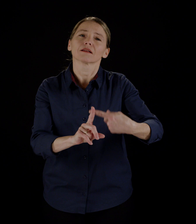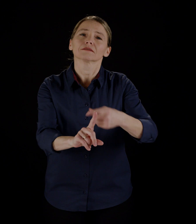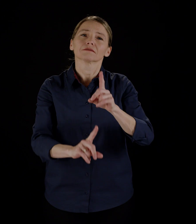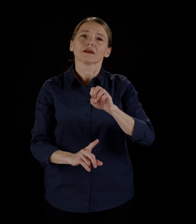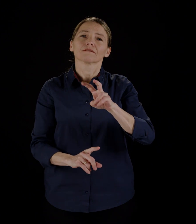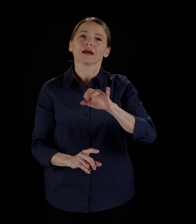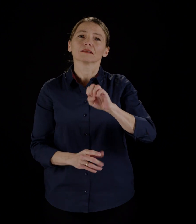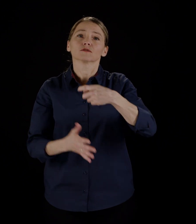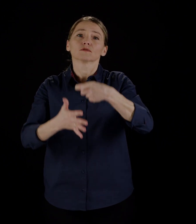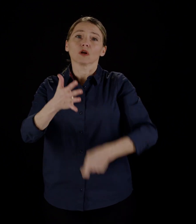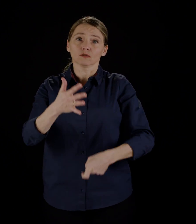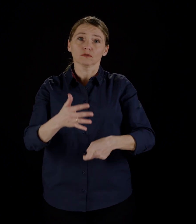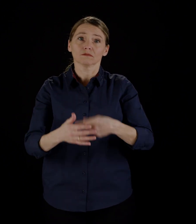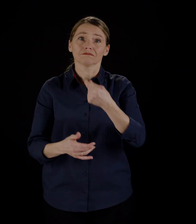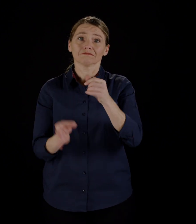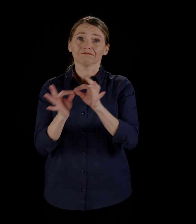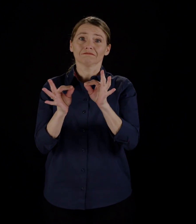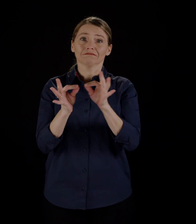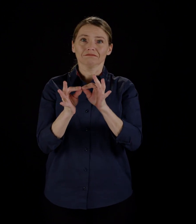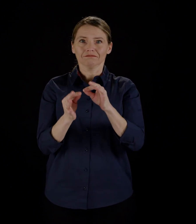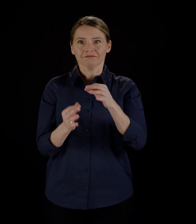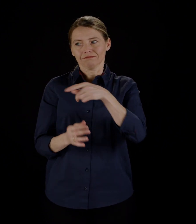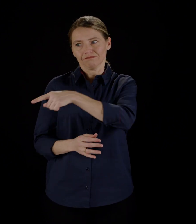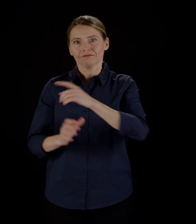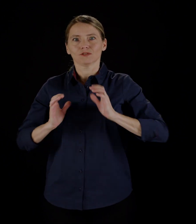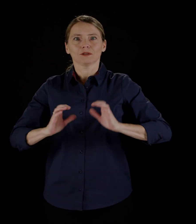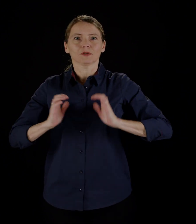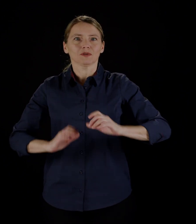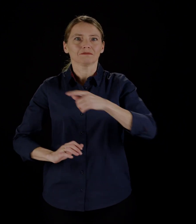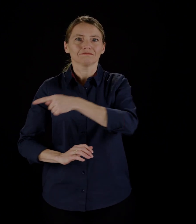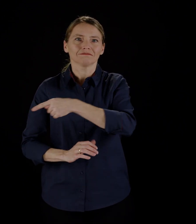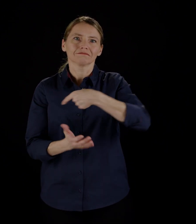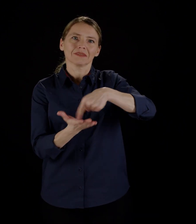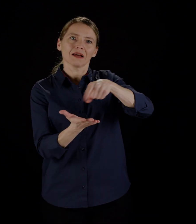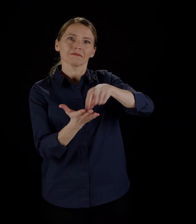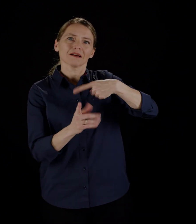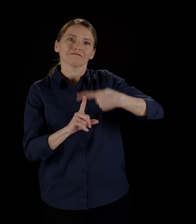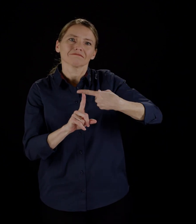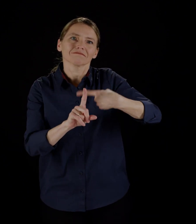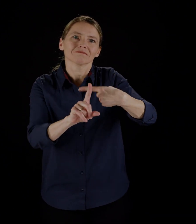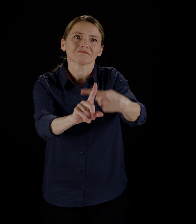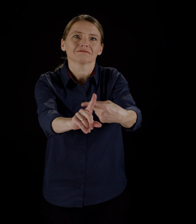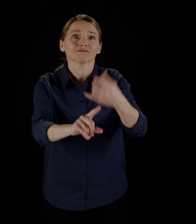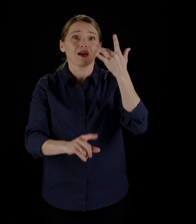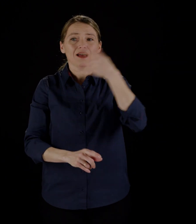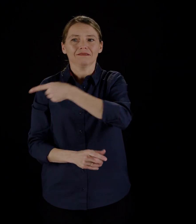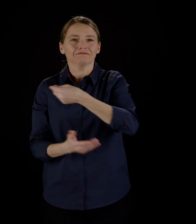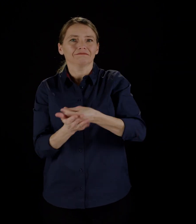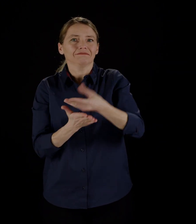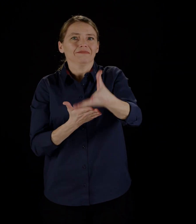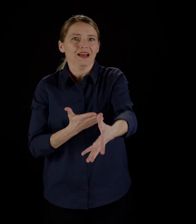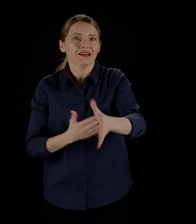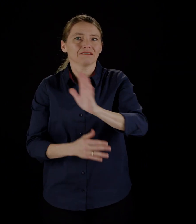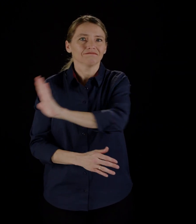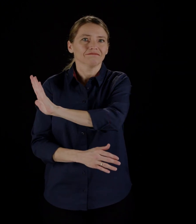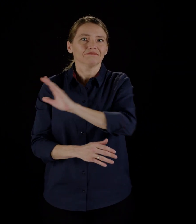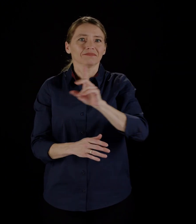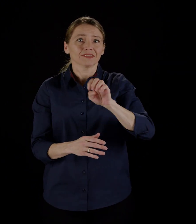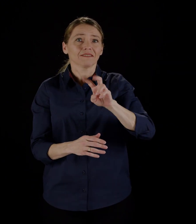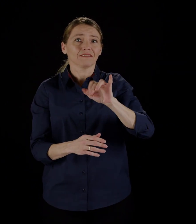A Monthly Device Charge is the amount of money that a customer pays each month for the purchase of their subsidized device.